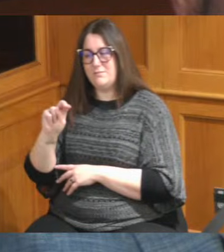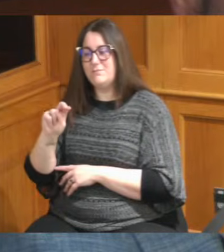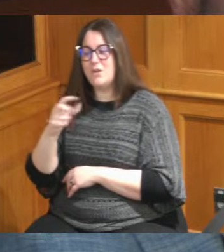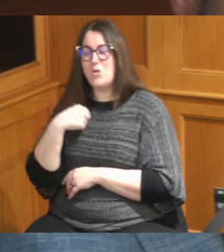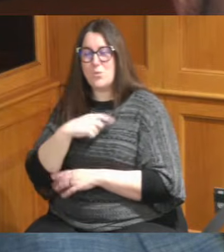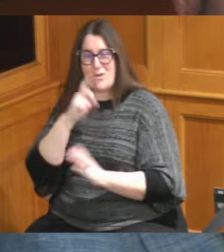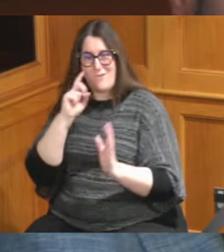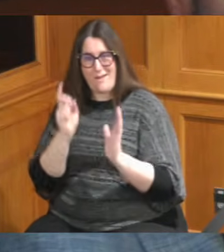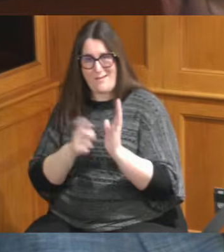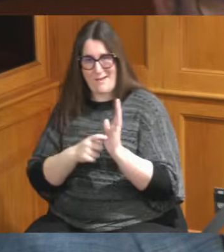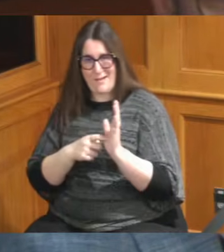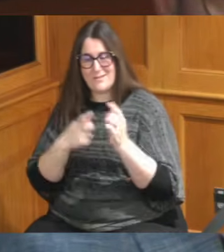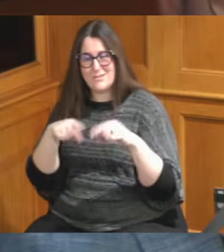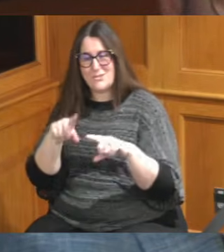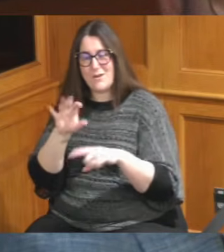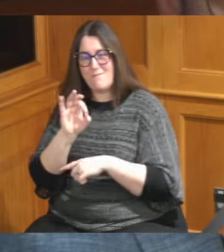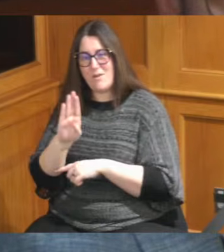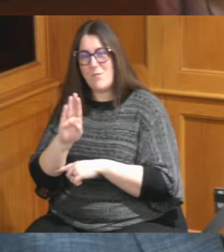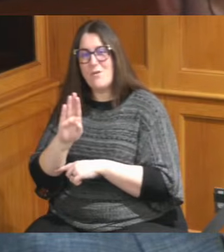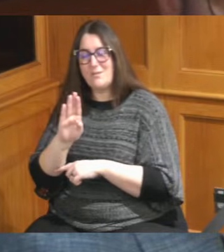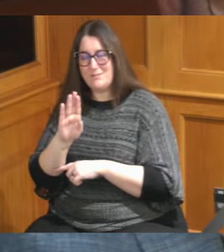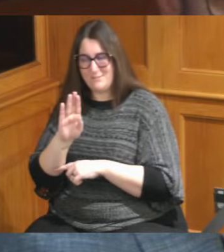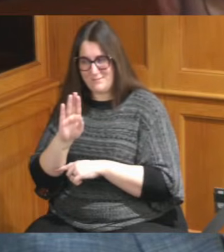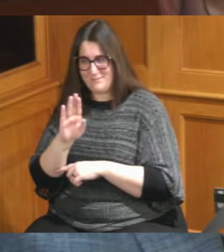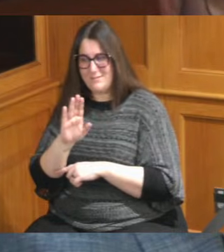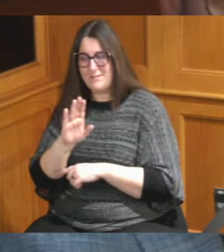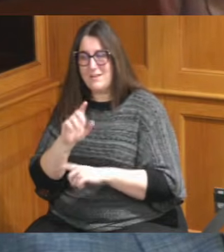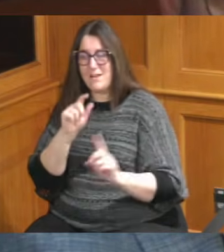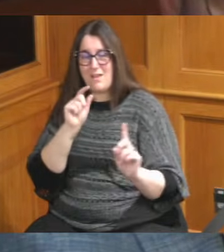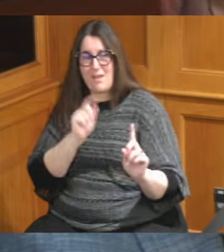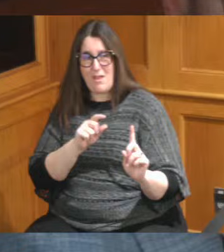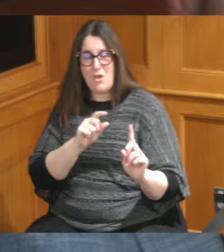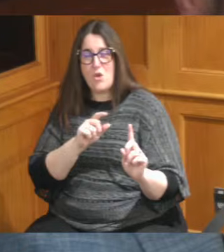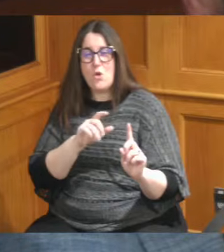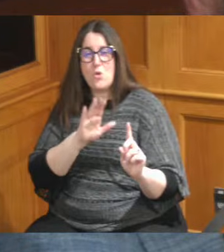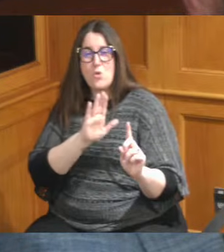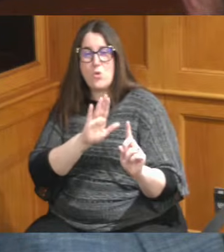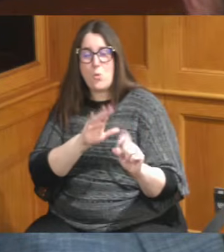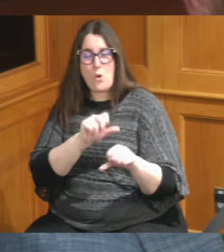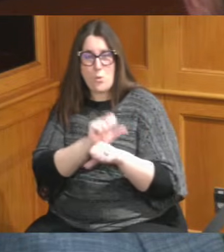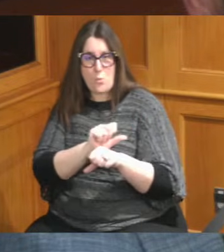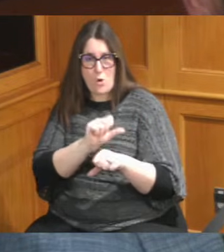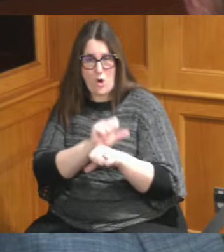recognizes the contributions of African-American citizens to the culture, well-being, economy,